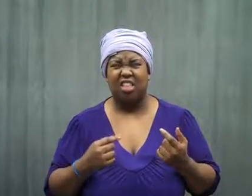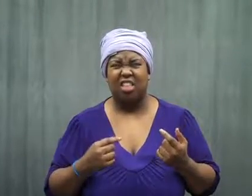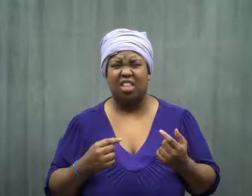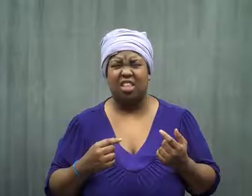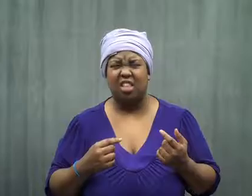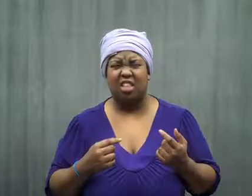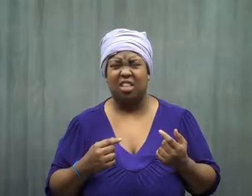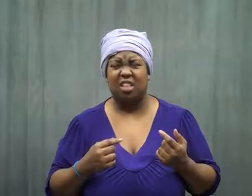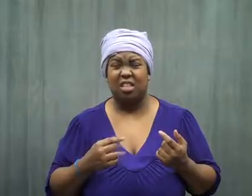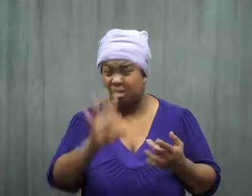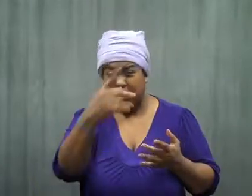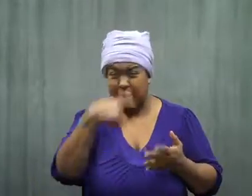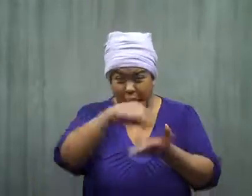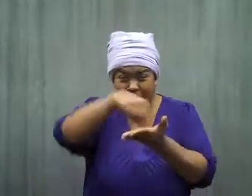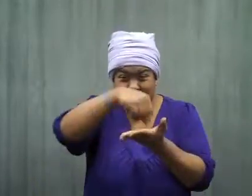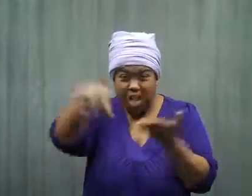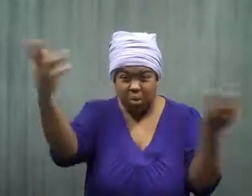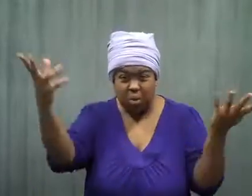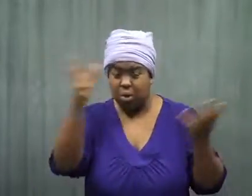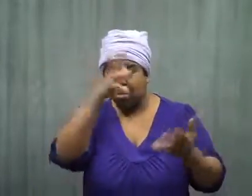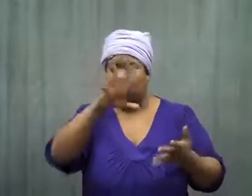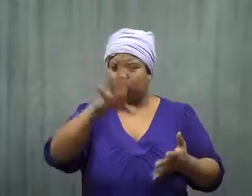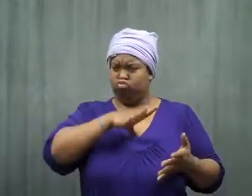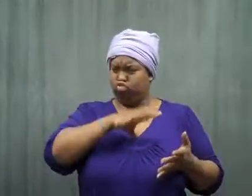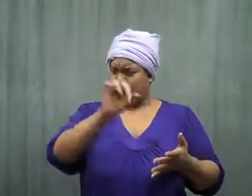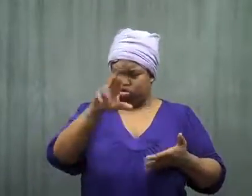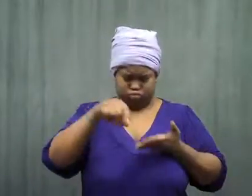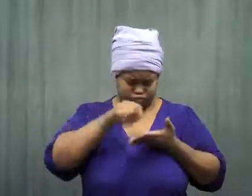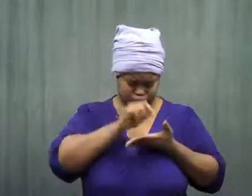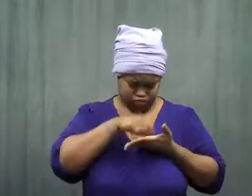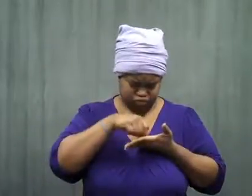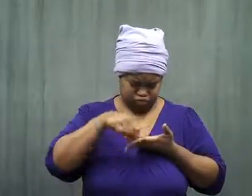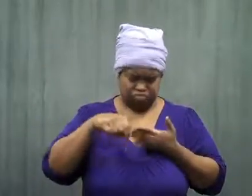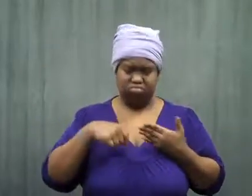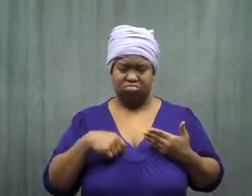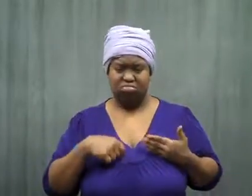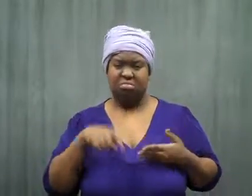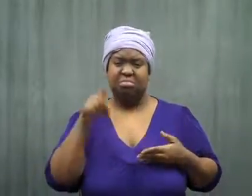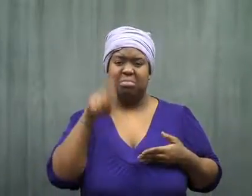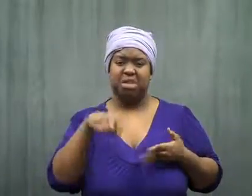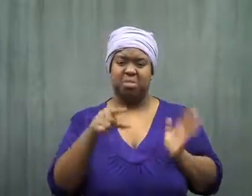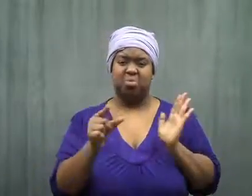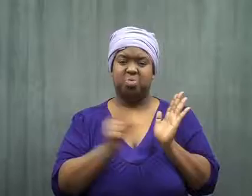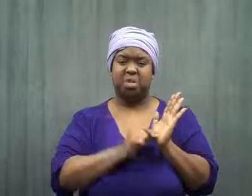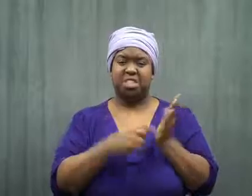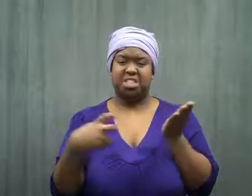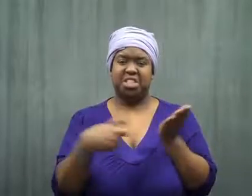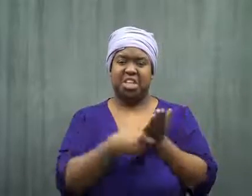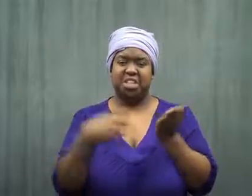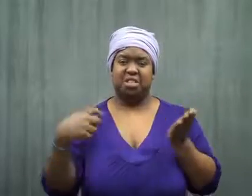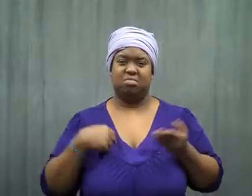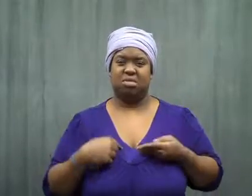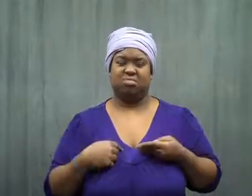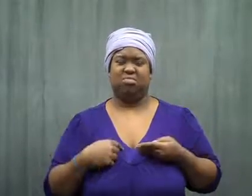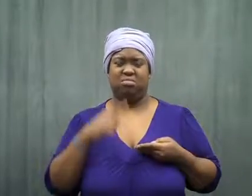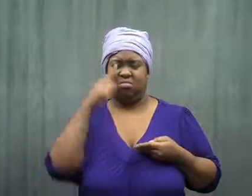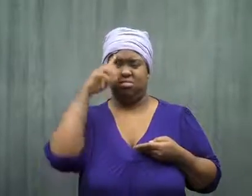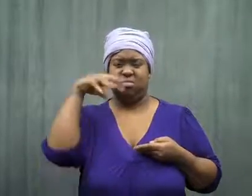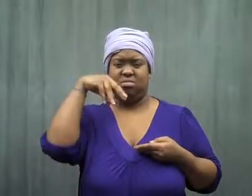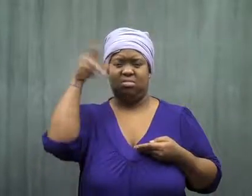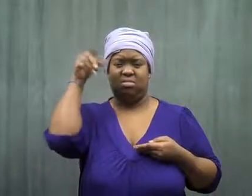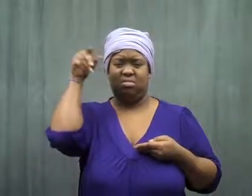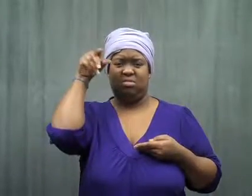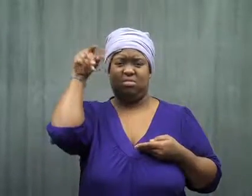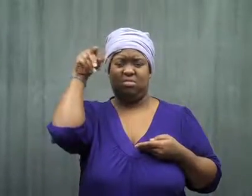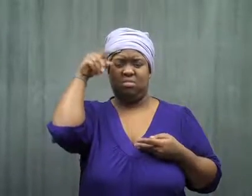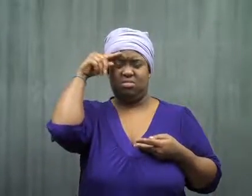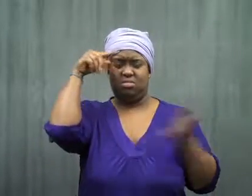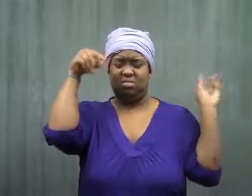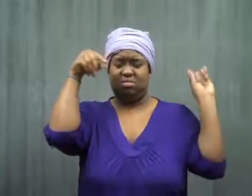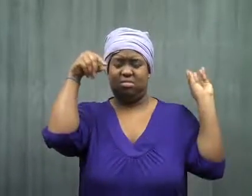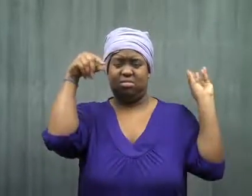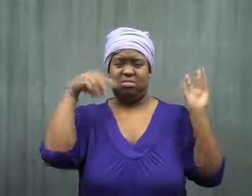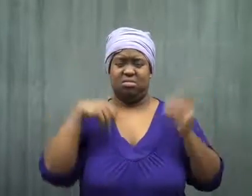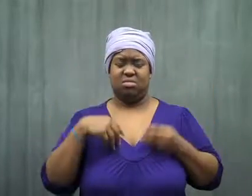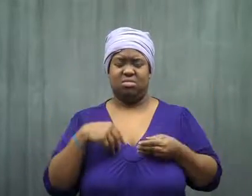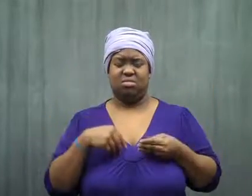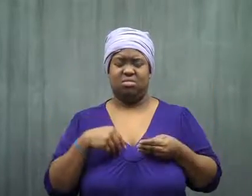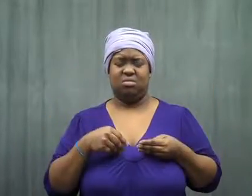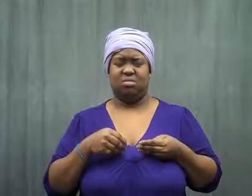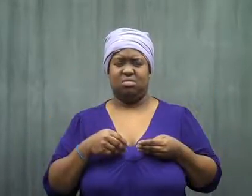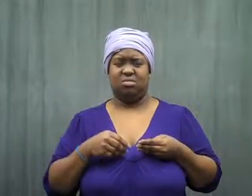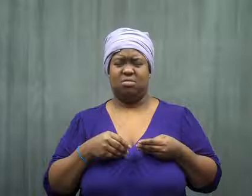I said, "Would you write it out?" He was fine with that and wrote it to me.